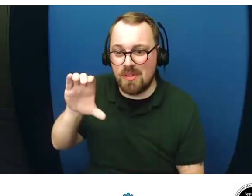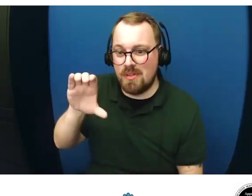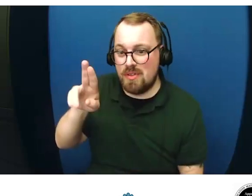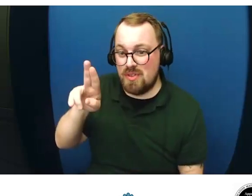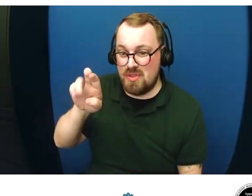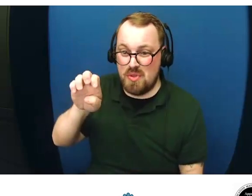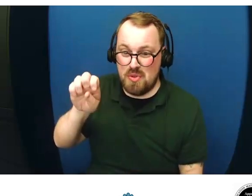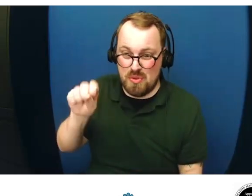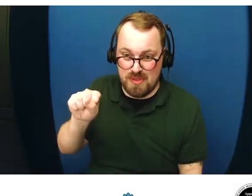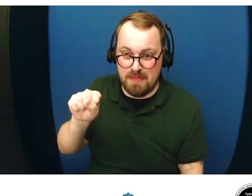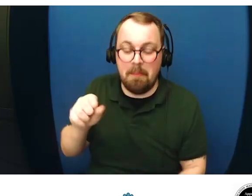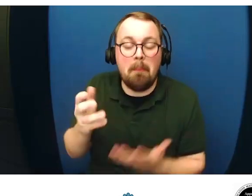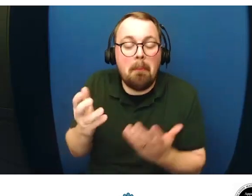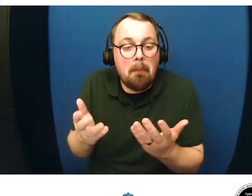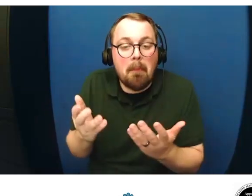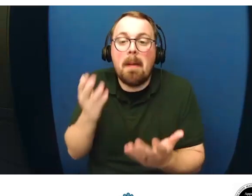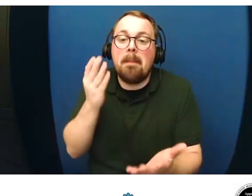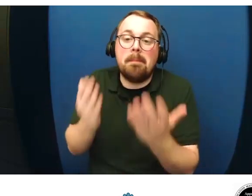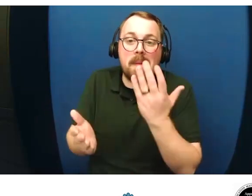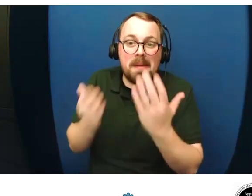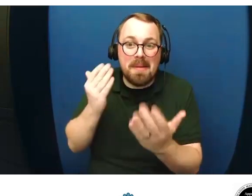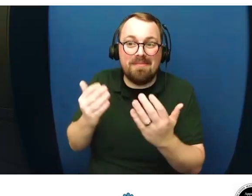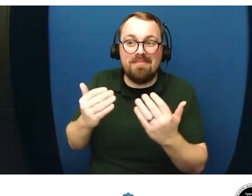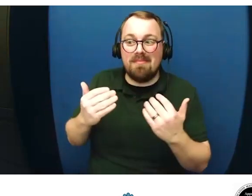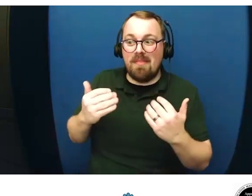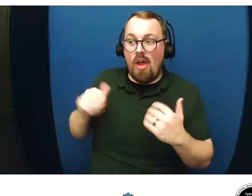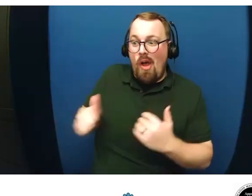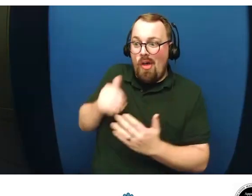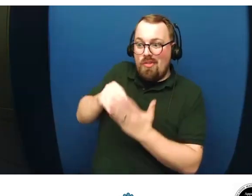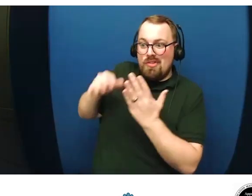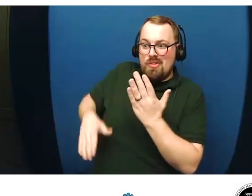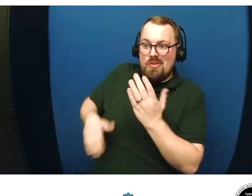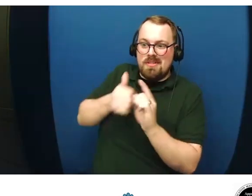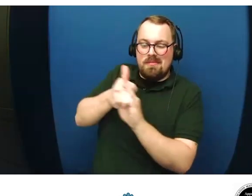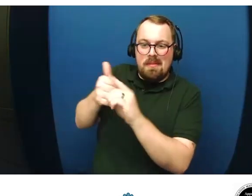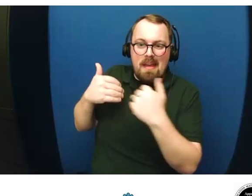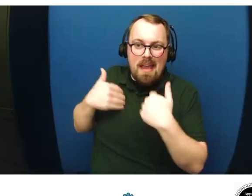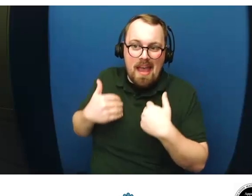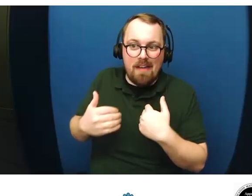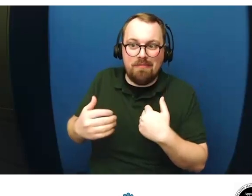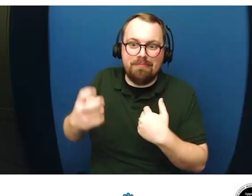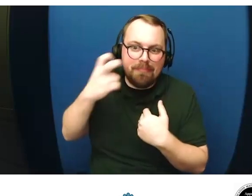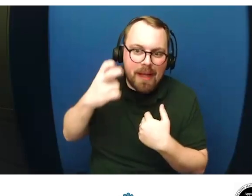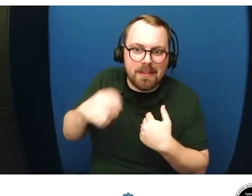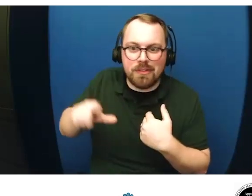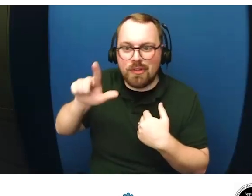It may be that other students who are blind or have low vision, are able to hear